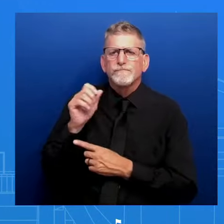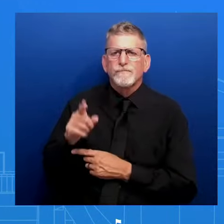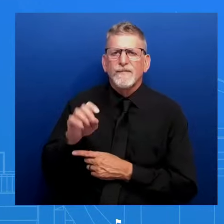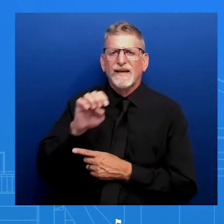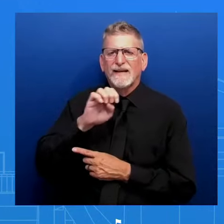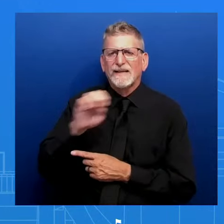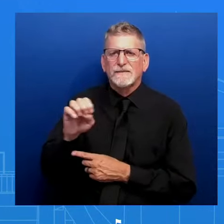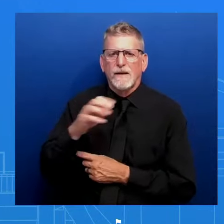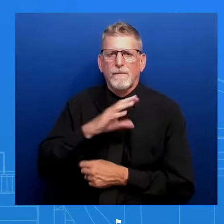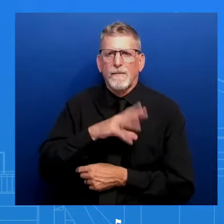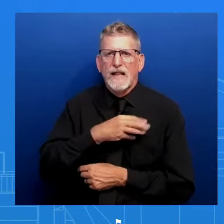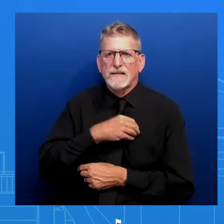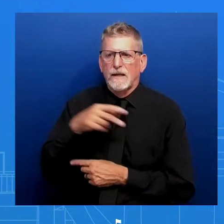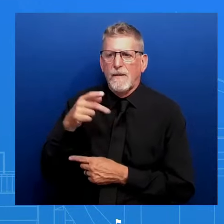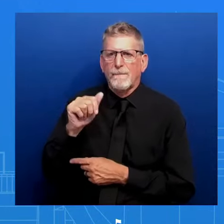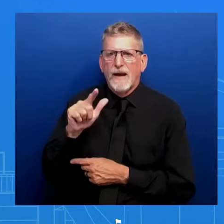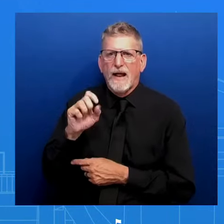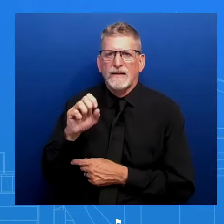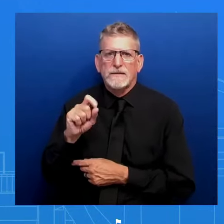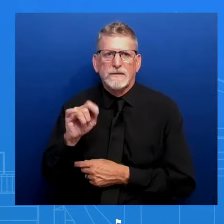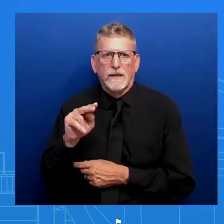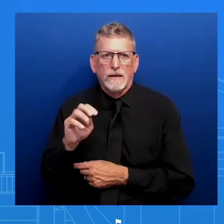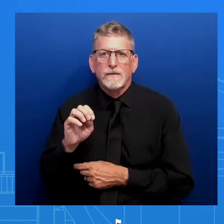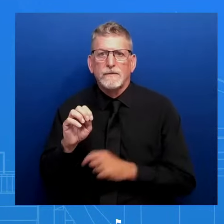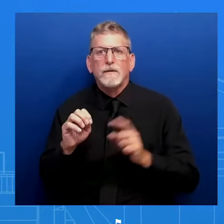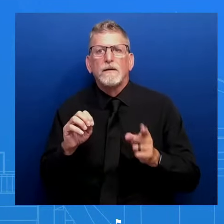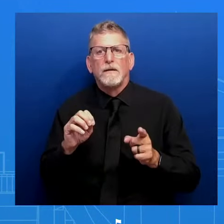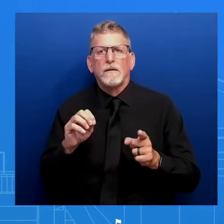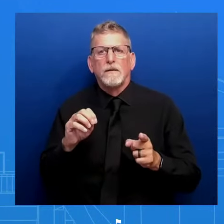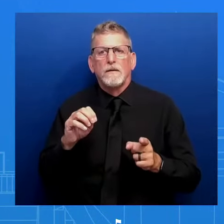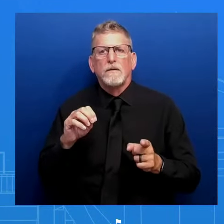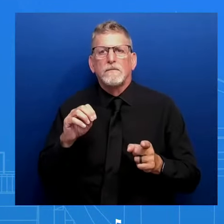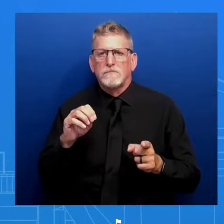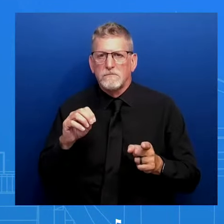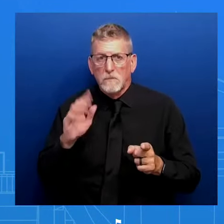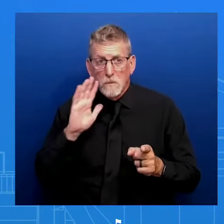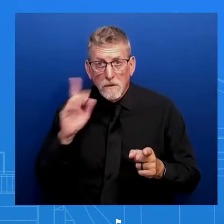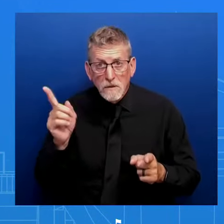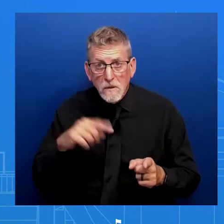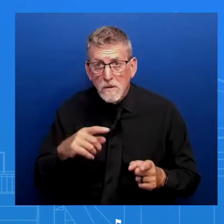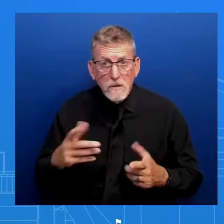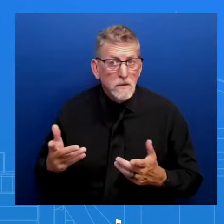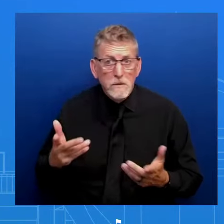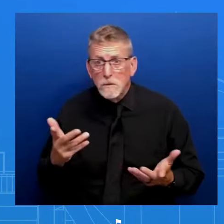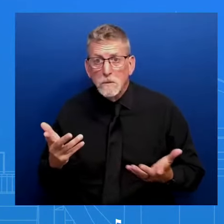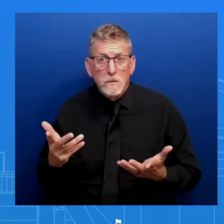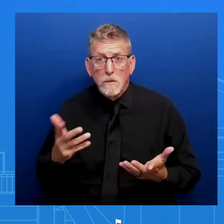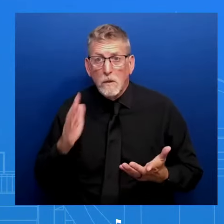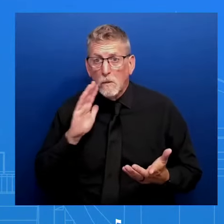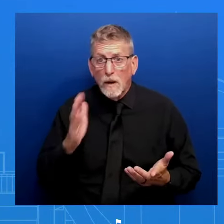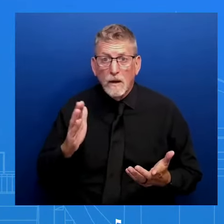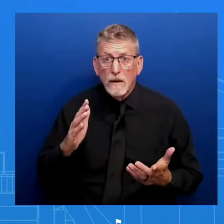And also, Governor Mike DeWine asked the President to issue a major disaster declaration a few weeks ago.